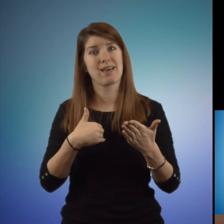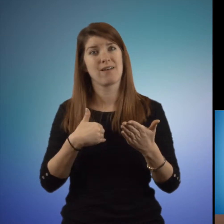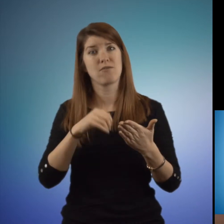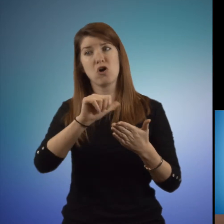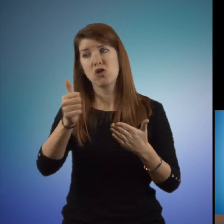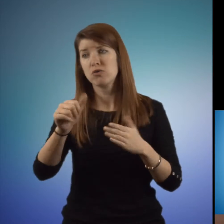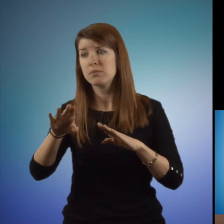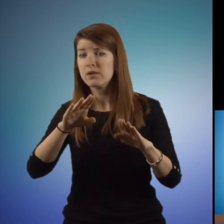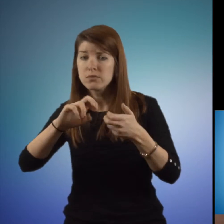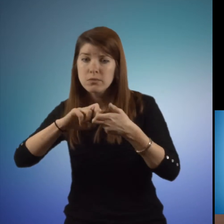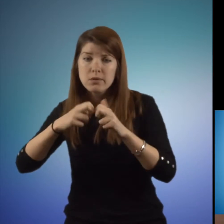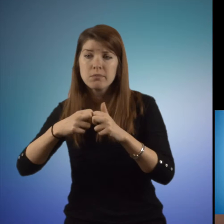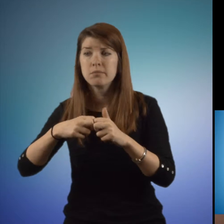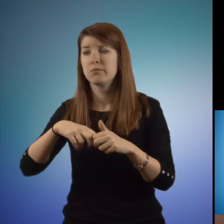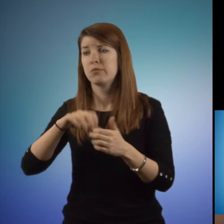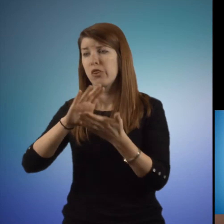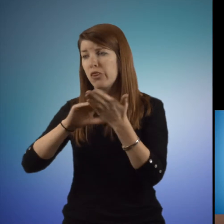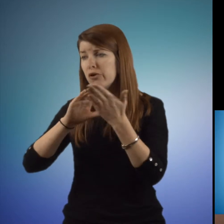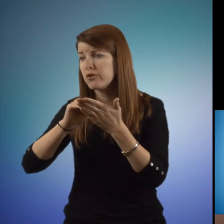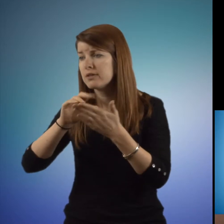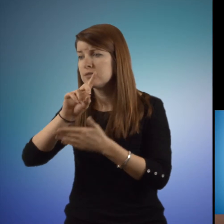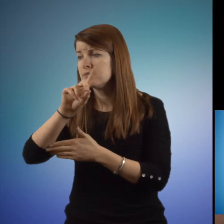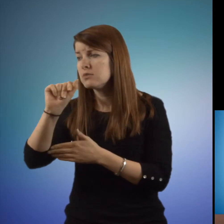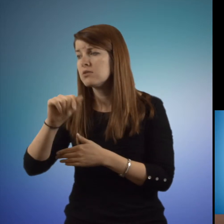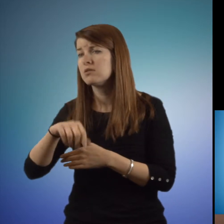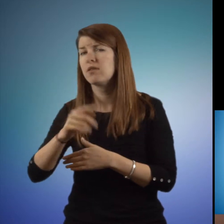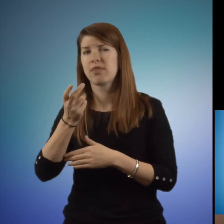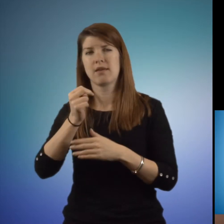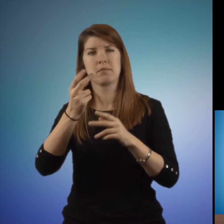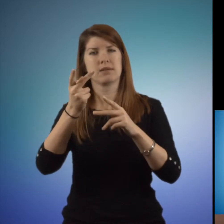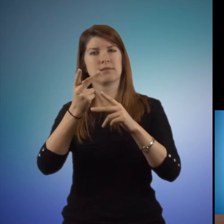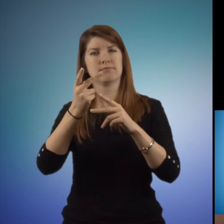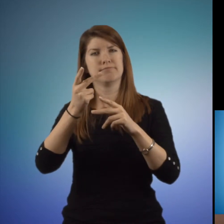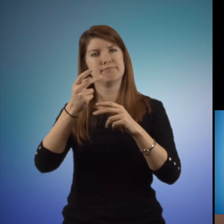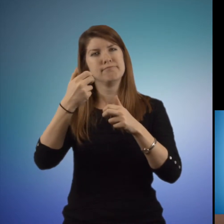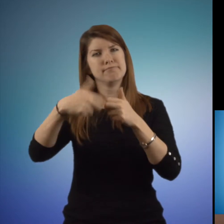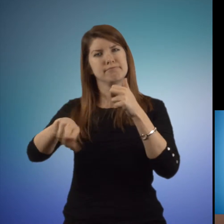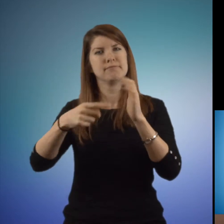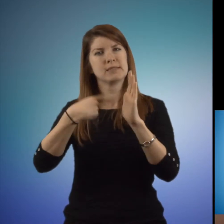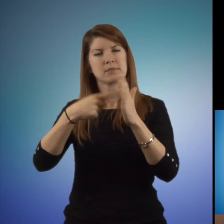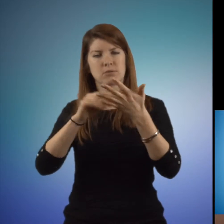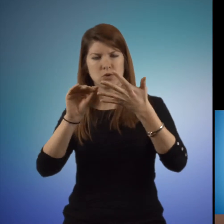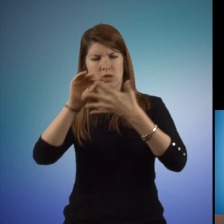or learning disabilities and then it's difficult sometimes to sort out which one came first.